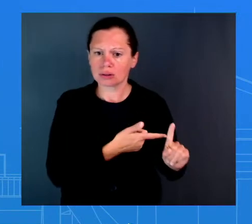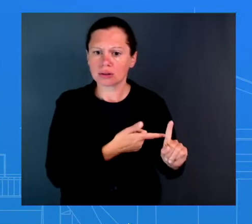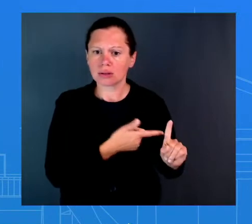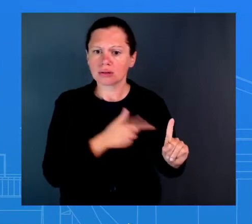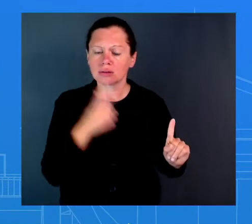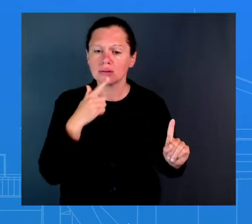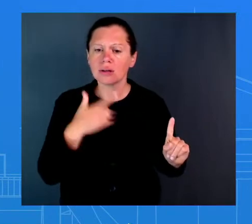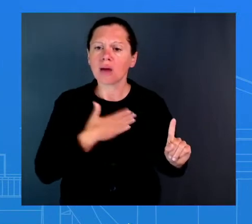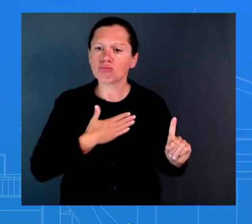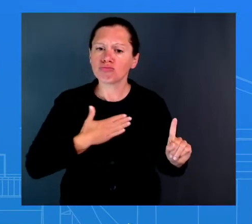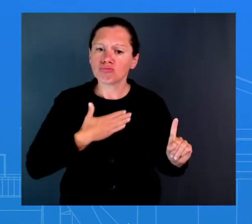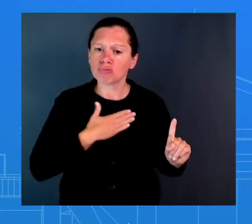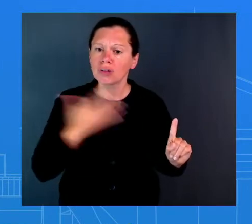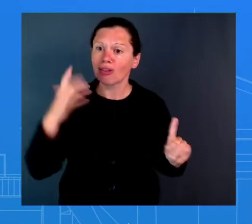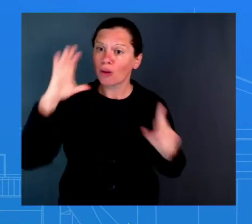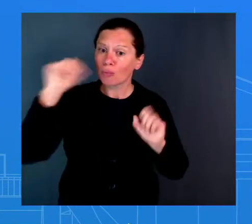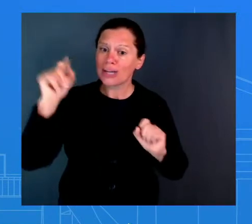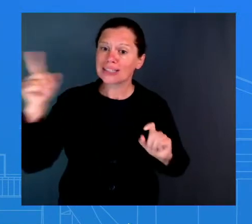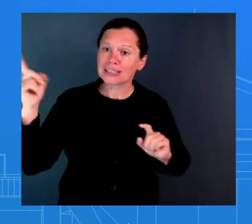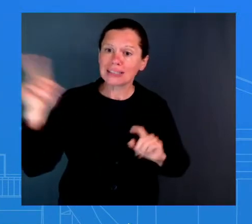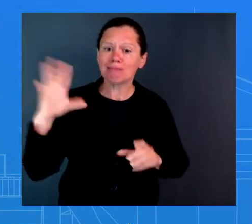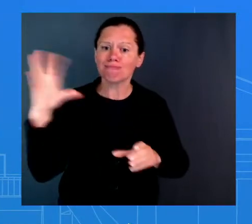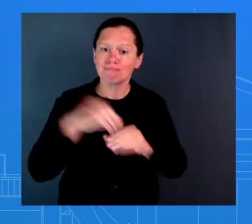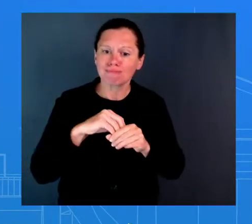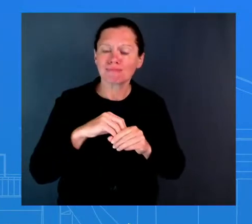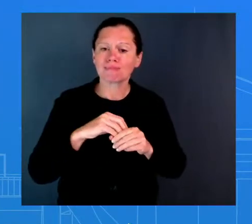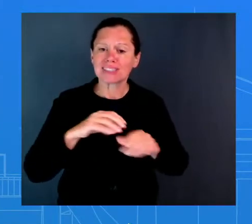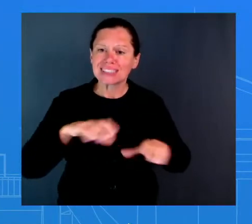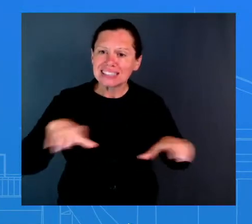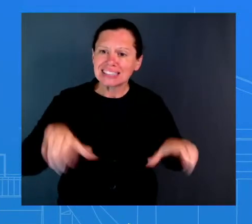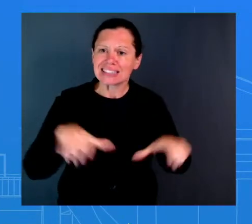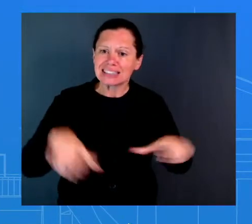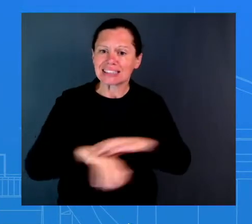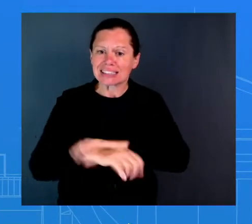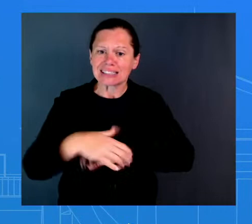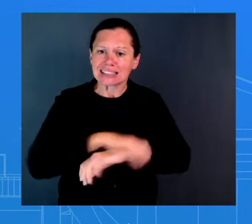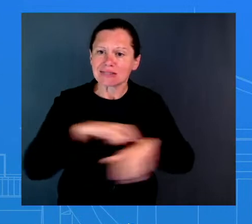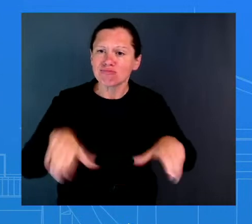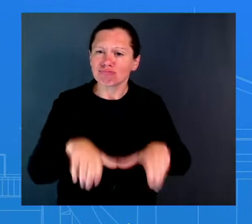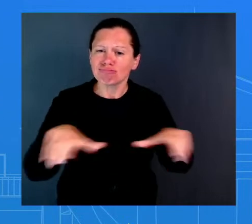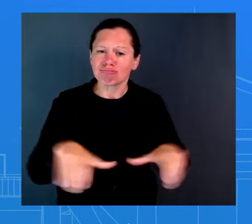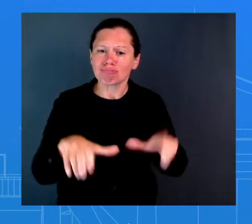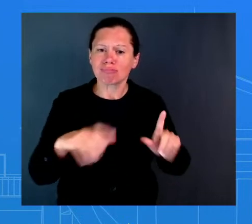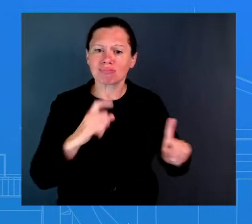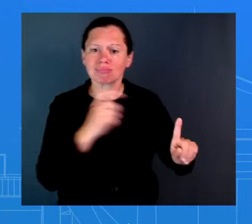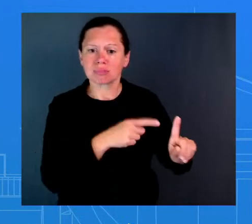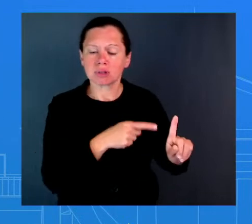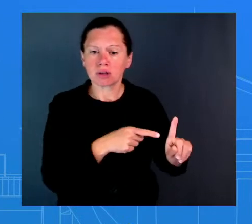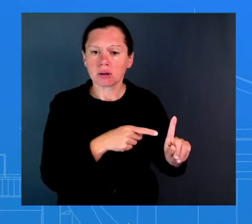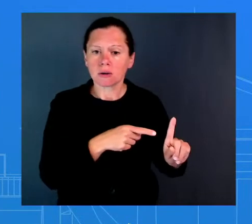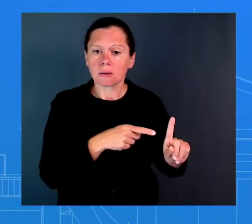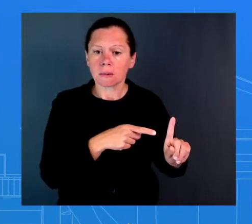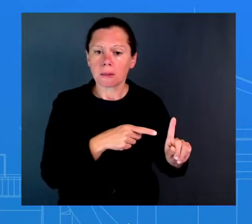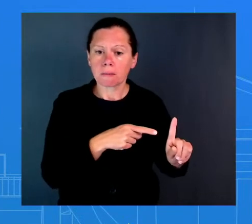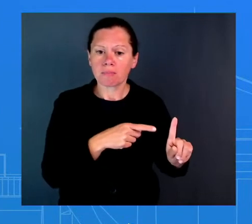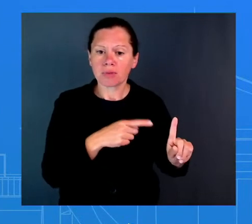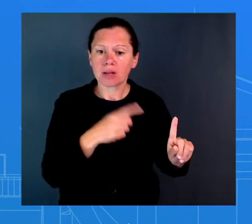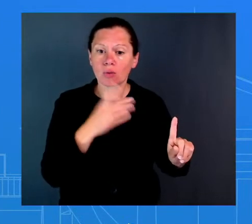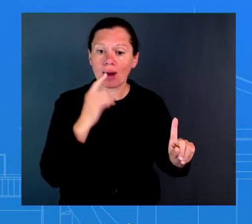but largely giving China and India a pass on their aggressions, as well as economic support for Russia. Why is that?